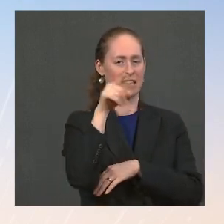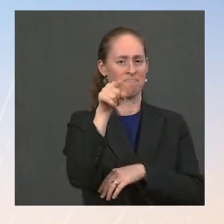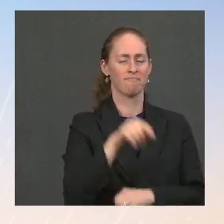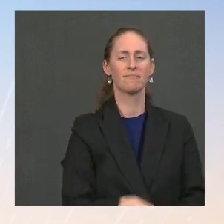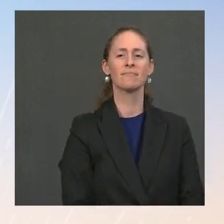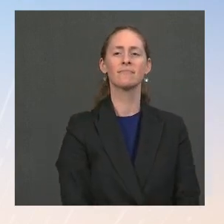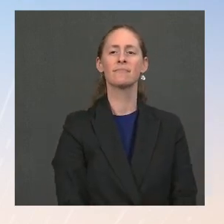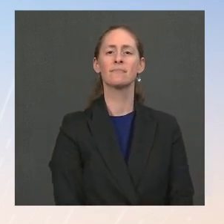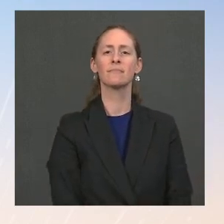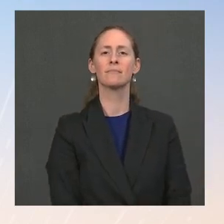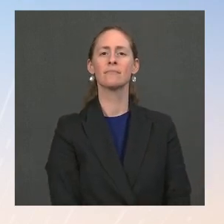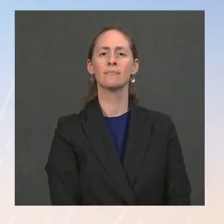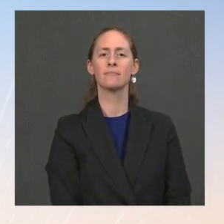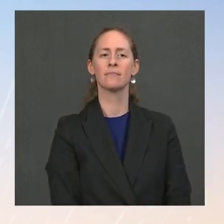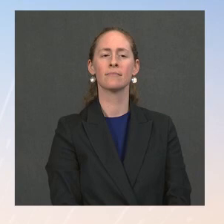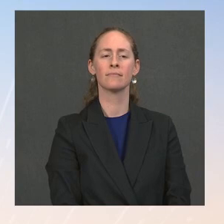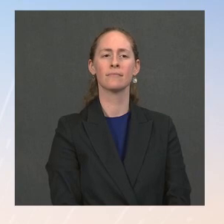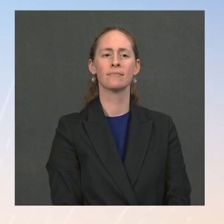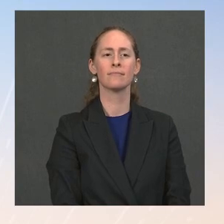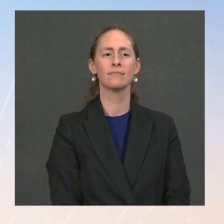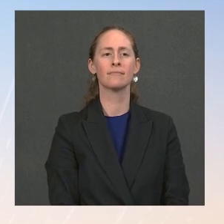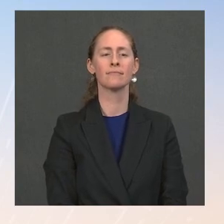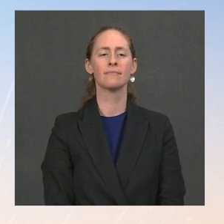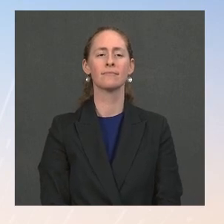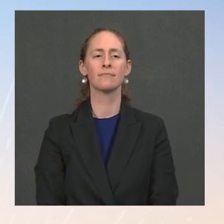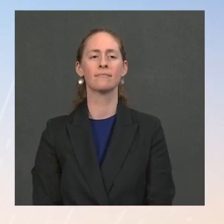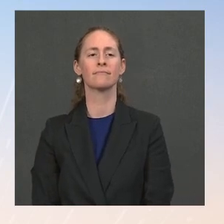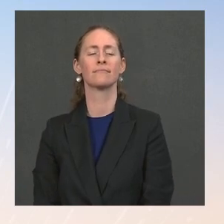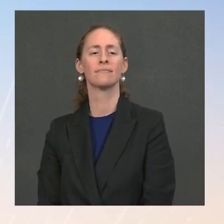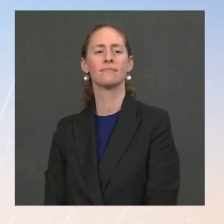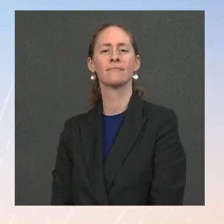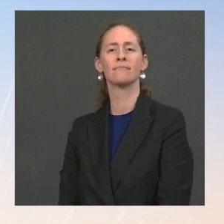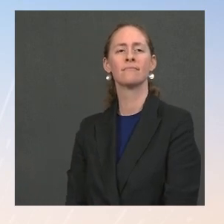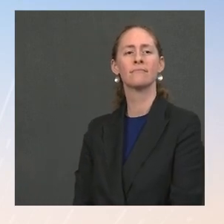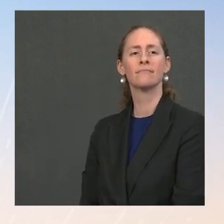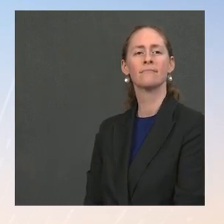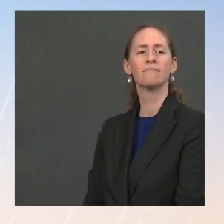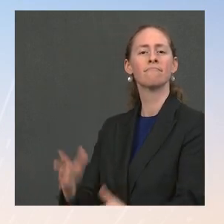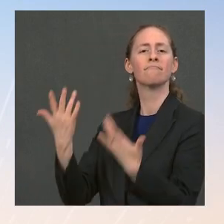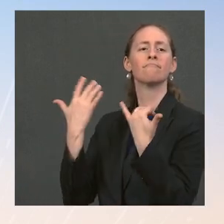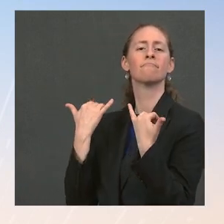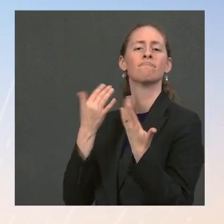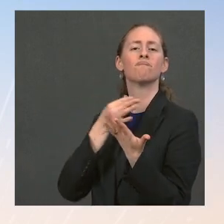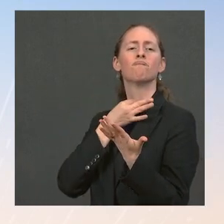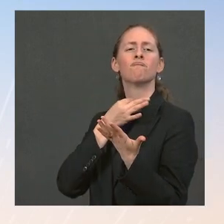then that the White House is undertaking? What would be something that this White House might consider privileged or should remain secret